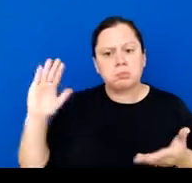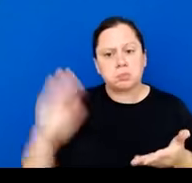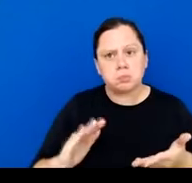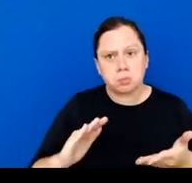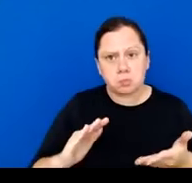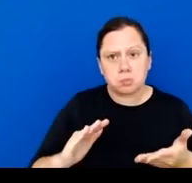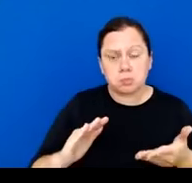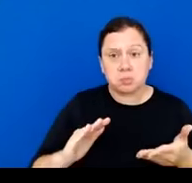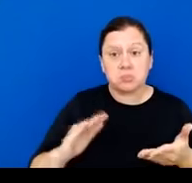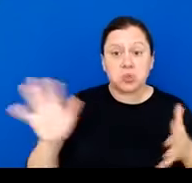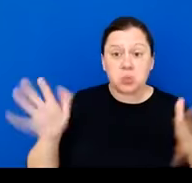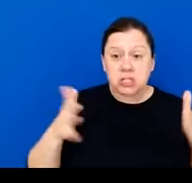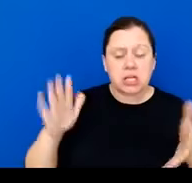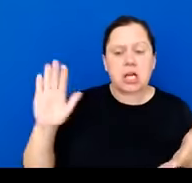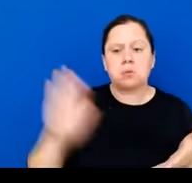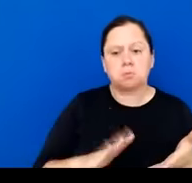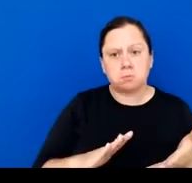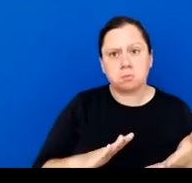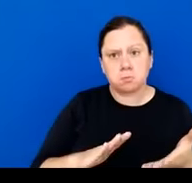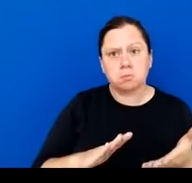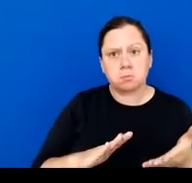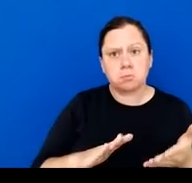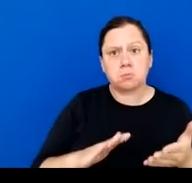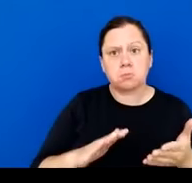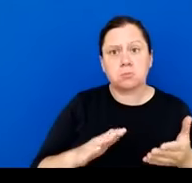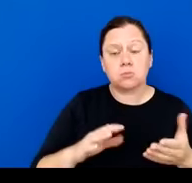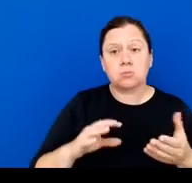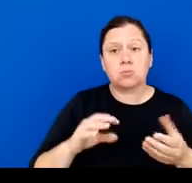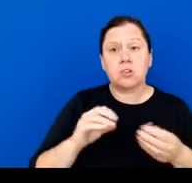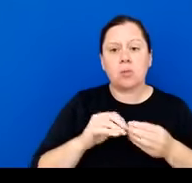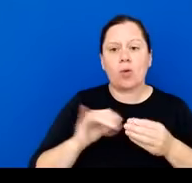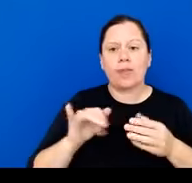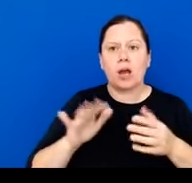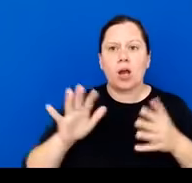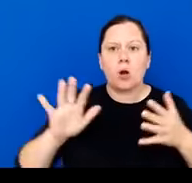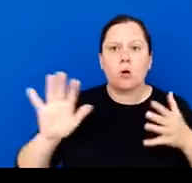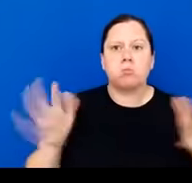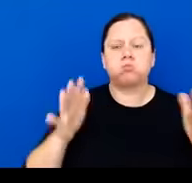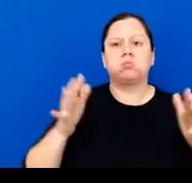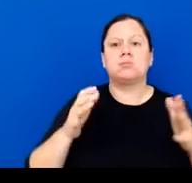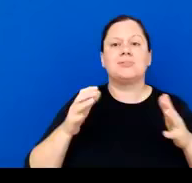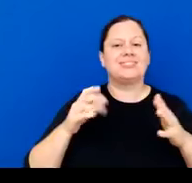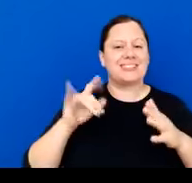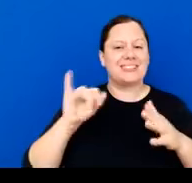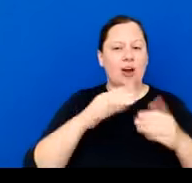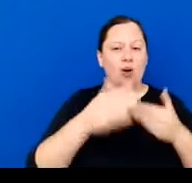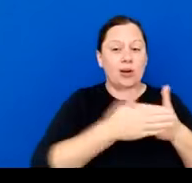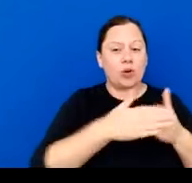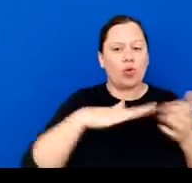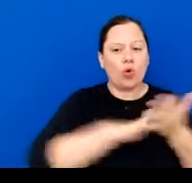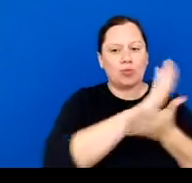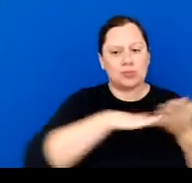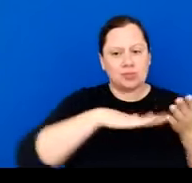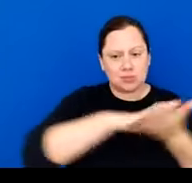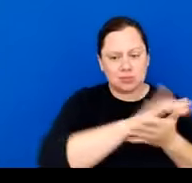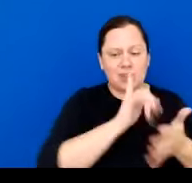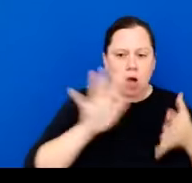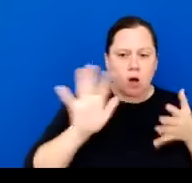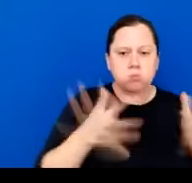offshore which tends to bring us a little bit warmer and drier air the most important thing I want to emphasize at this point we do not see